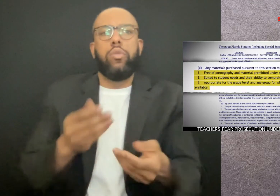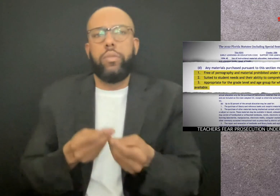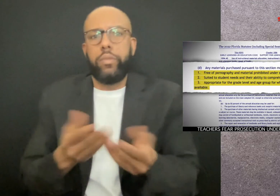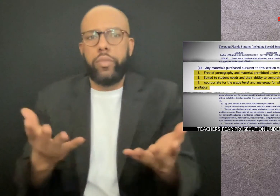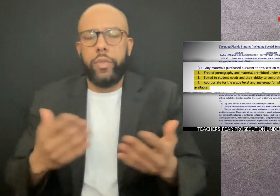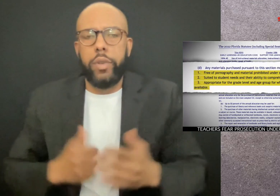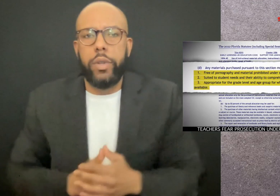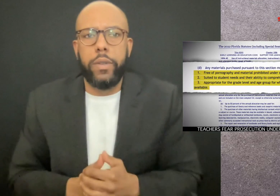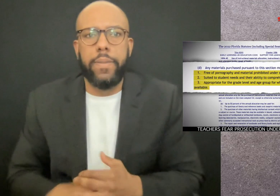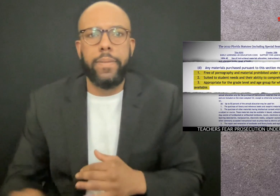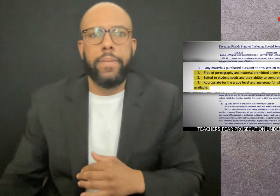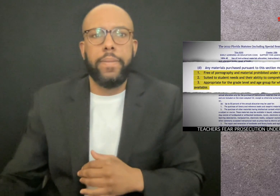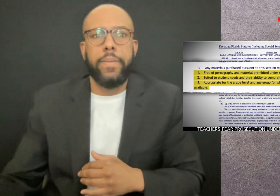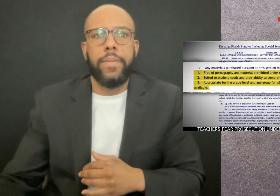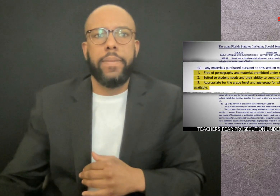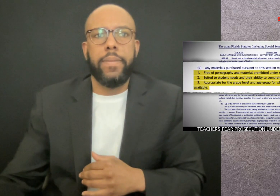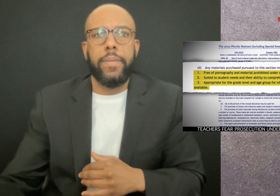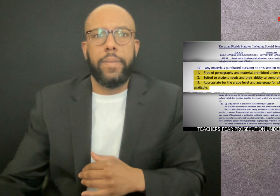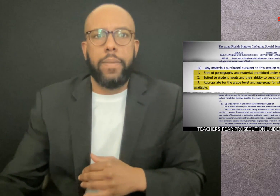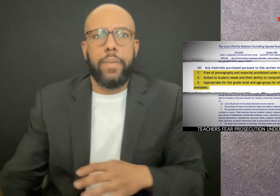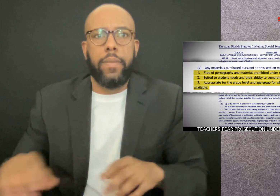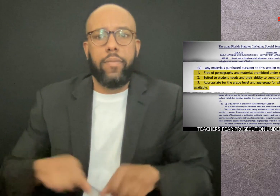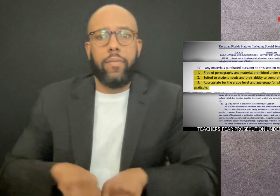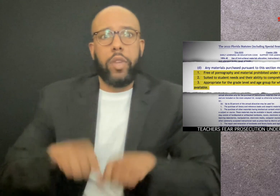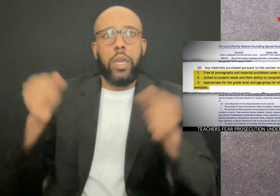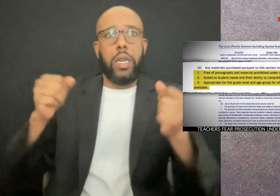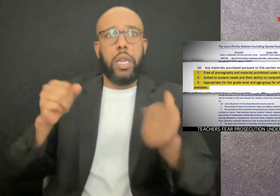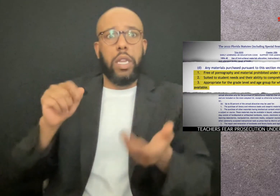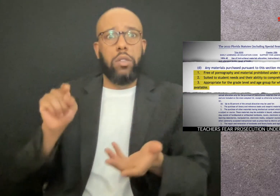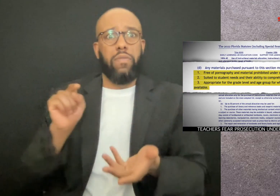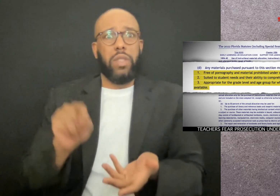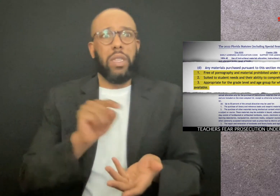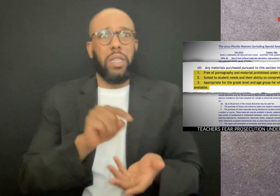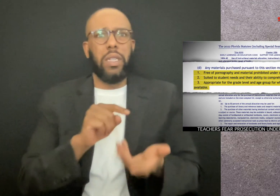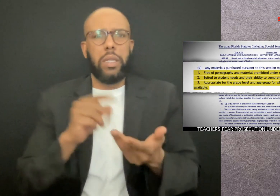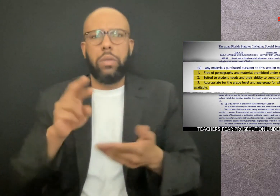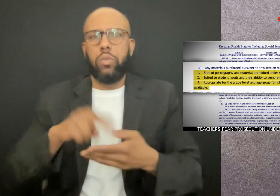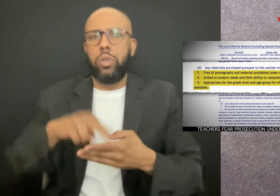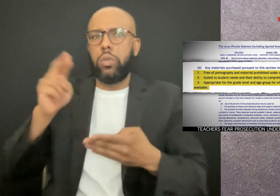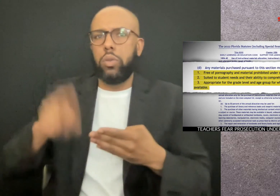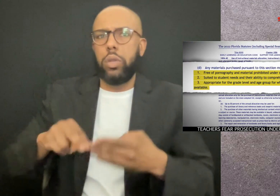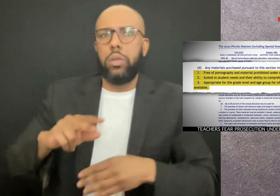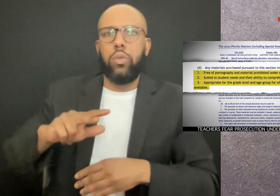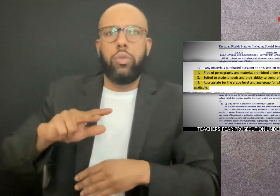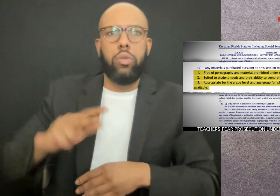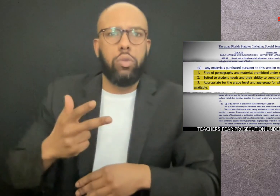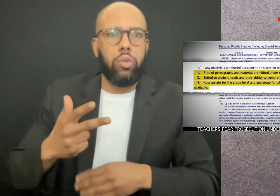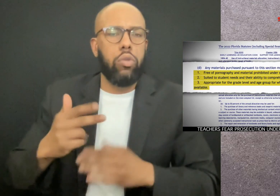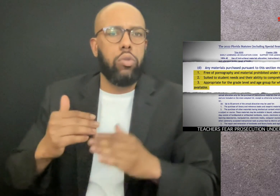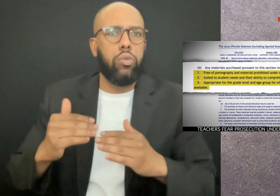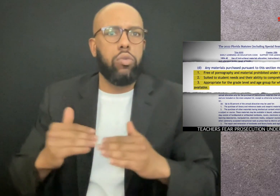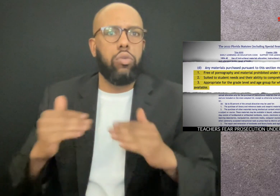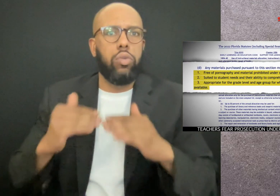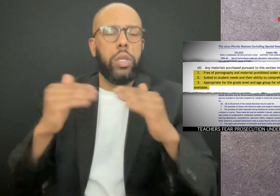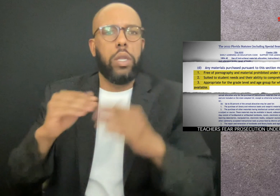the materials are used and made available violations can result in a third-degree felony